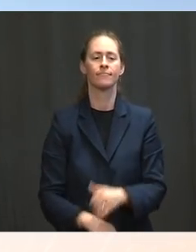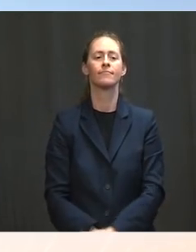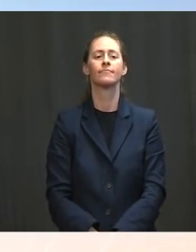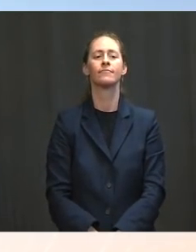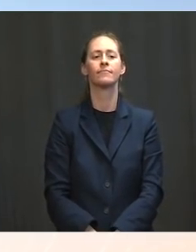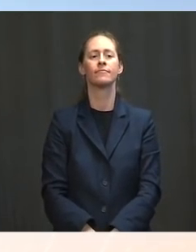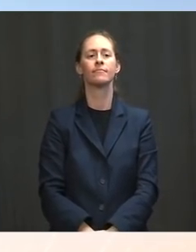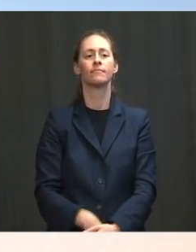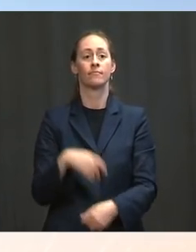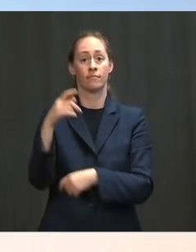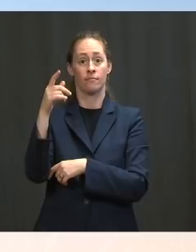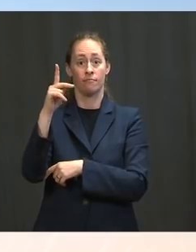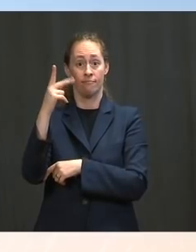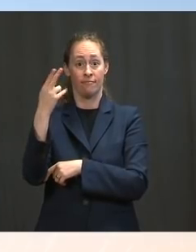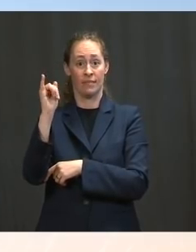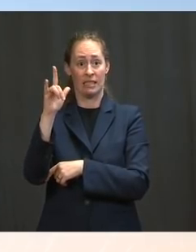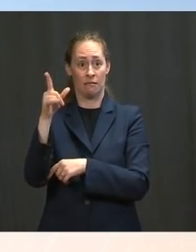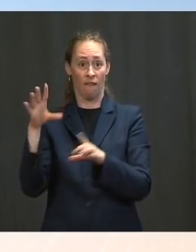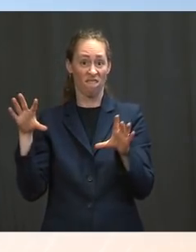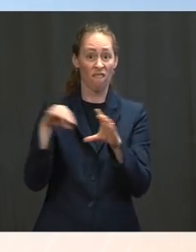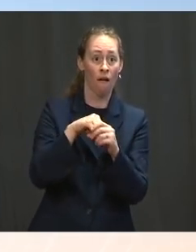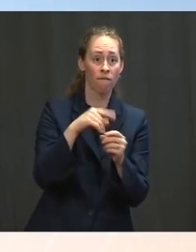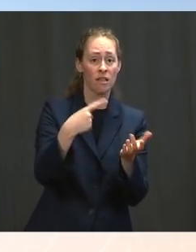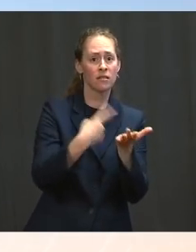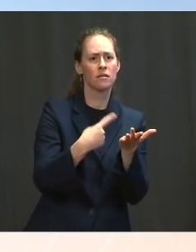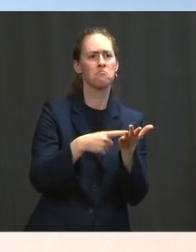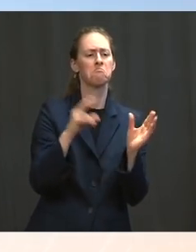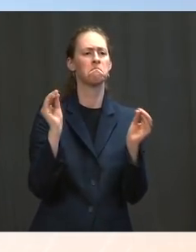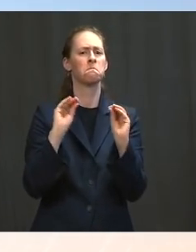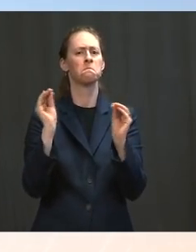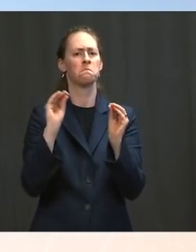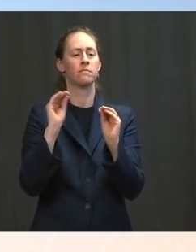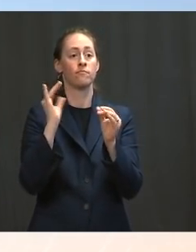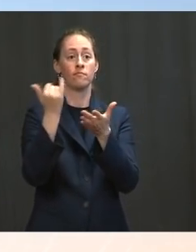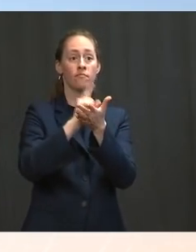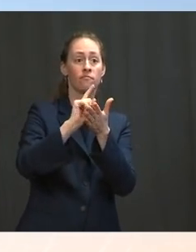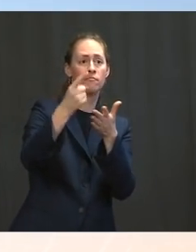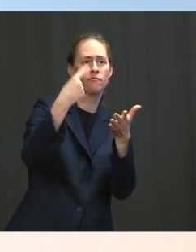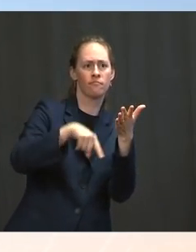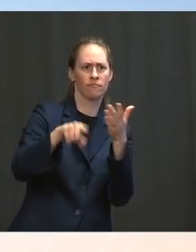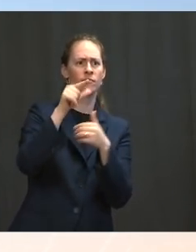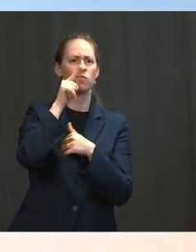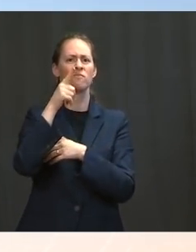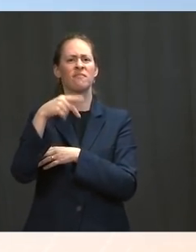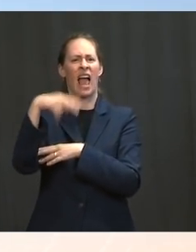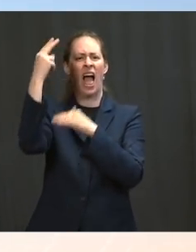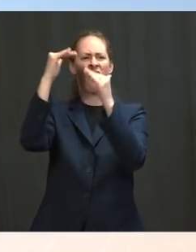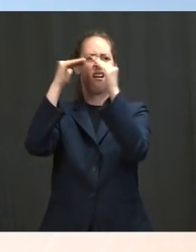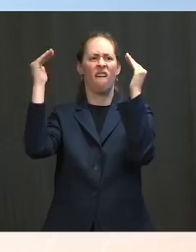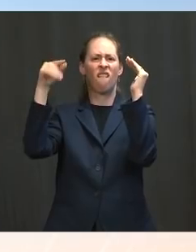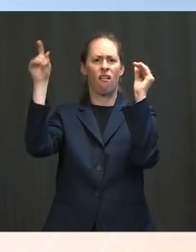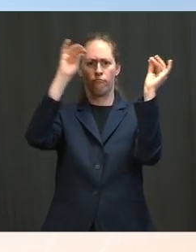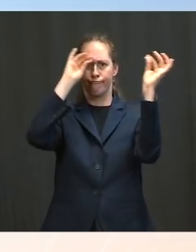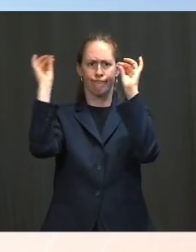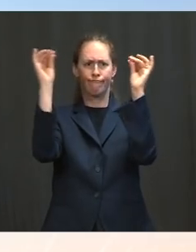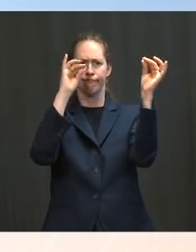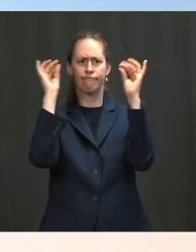but, over the weekend and into this week, we've had a number of high-level conversations with officials in Saudi Arabia, the UAE, and other relevant partners.